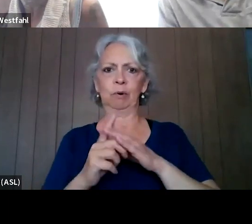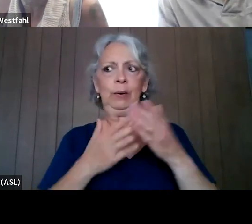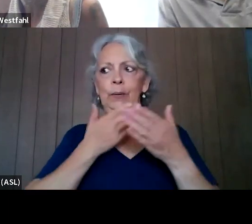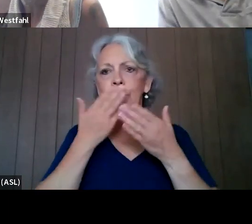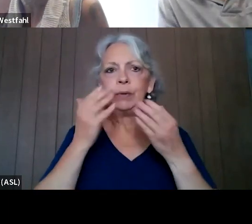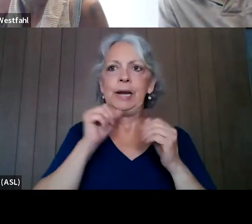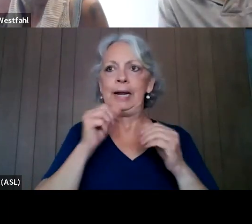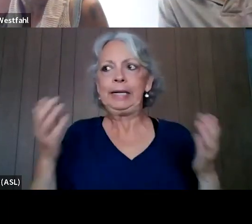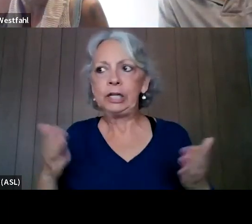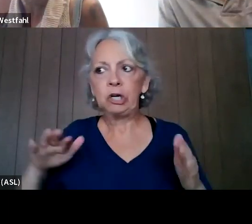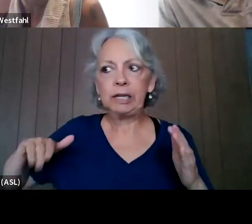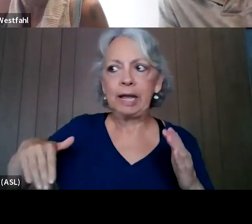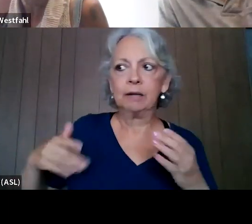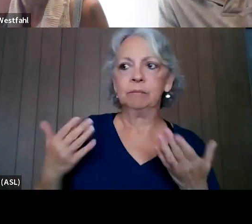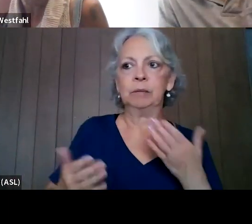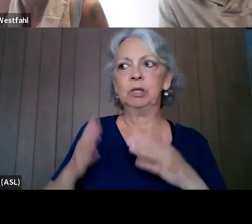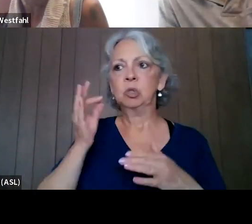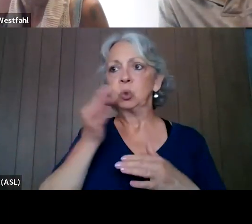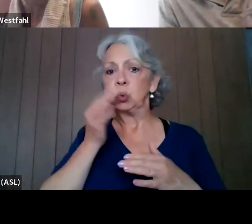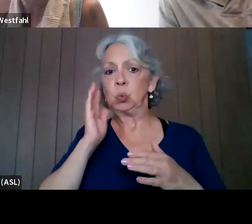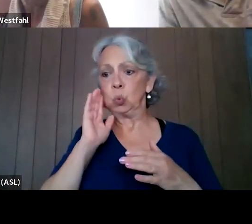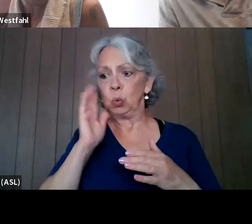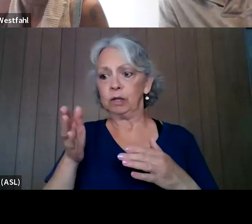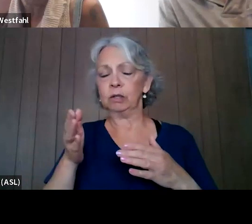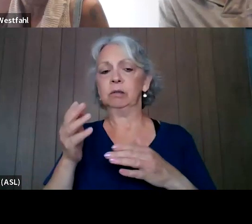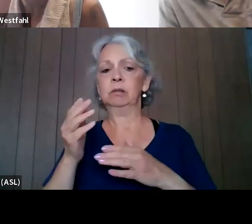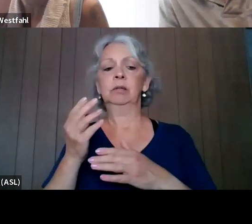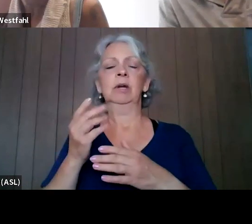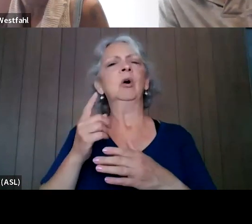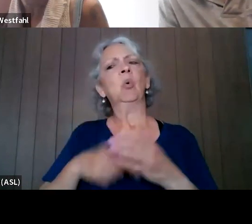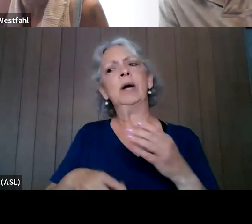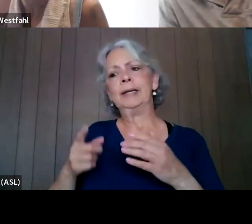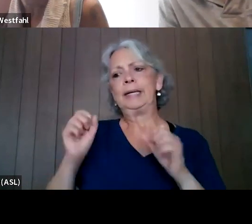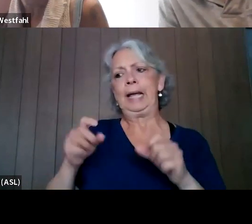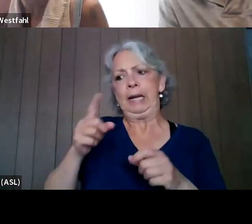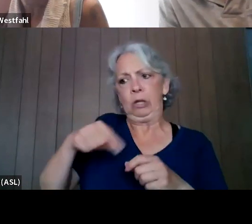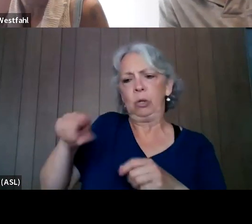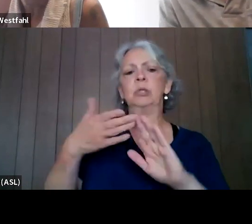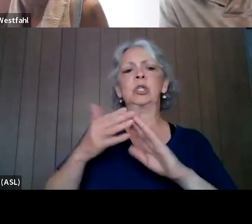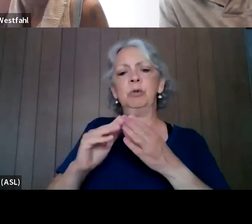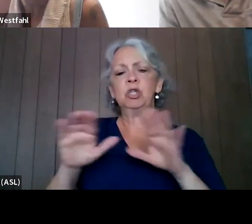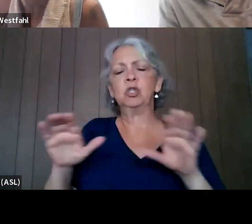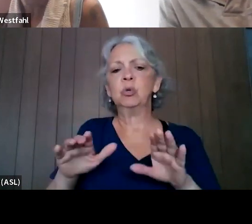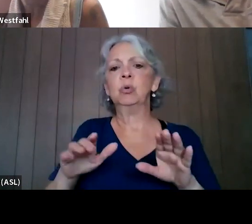or it's perhaps coming, what are some things they can do, or what advice do you have to kind of prepare